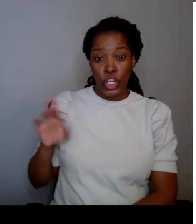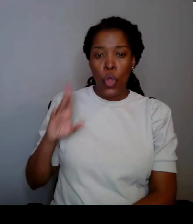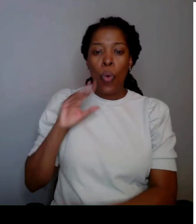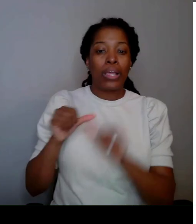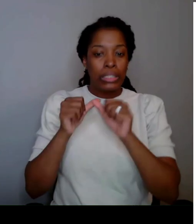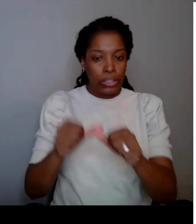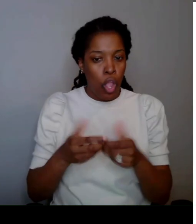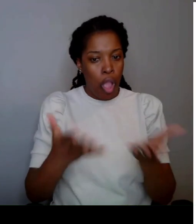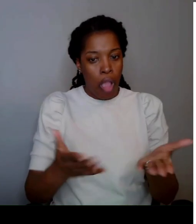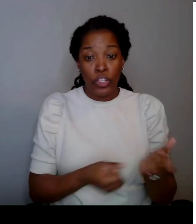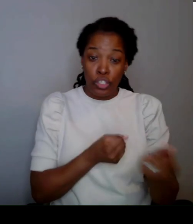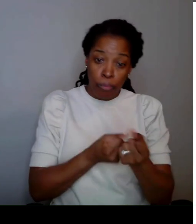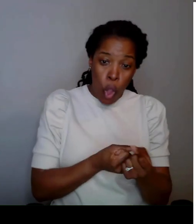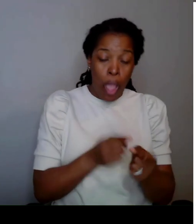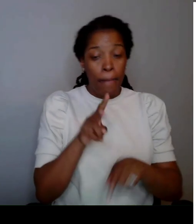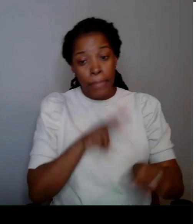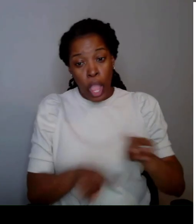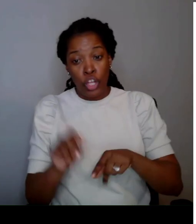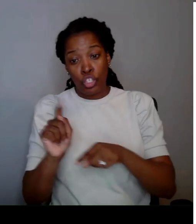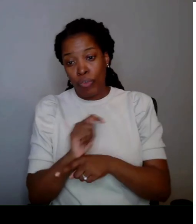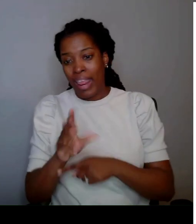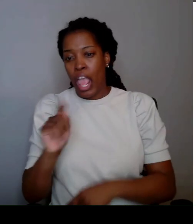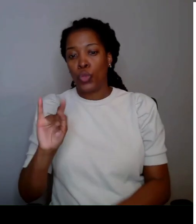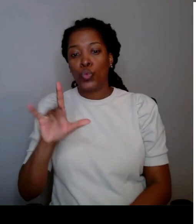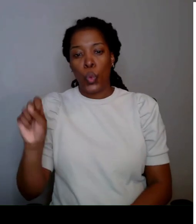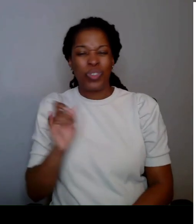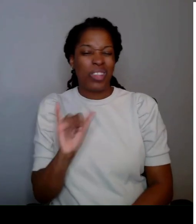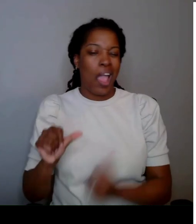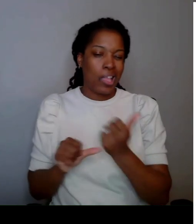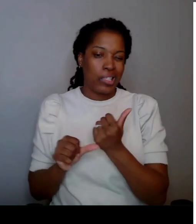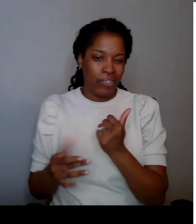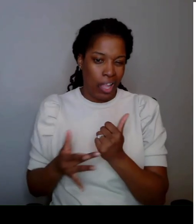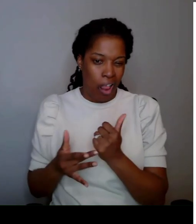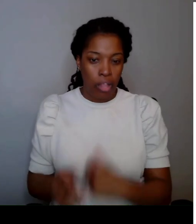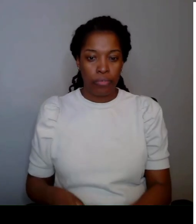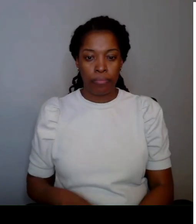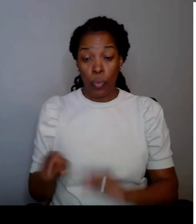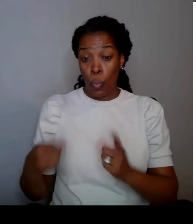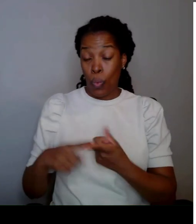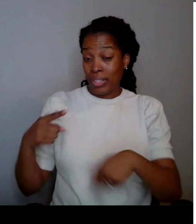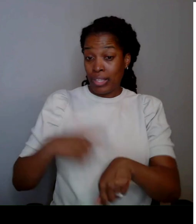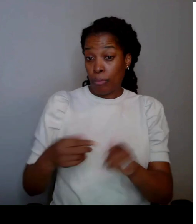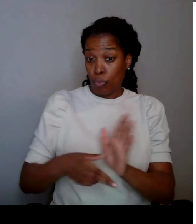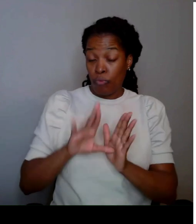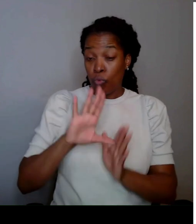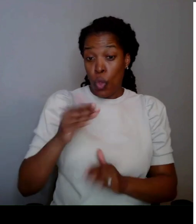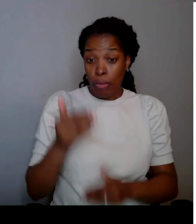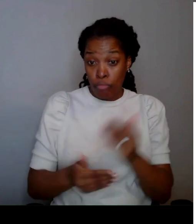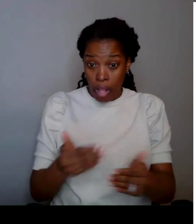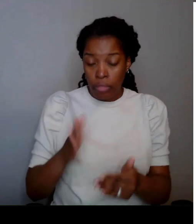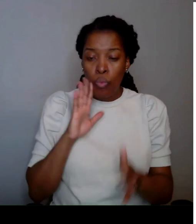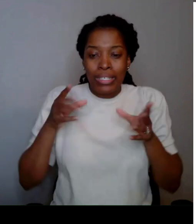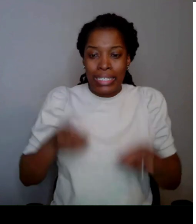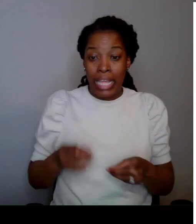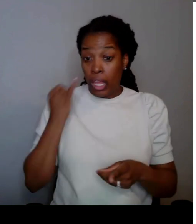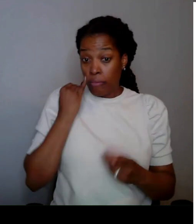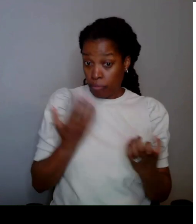When it's time to review your progress, you'll decide whether to close your case, adjust your goals, or explore other employment options based